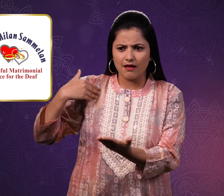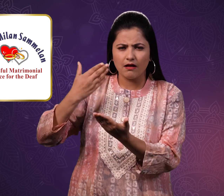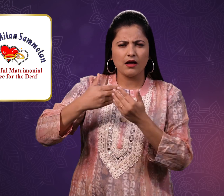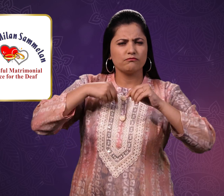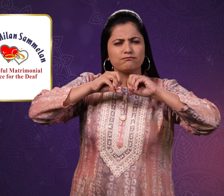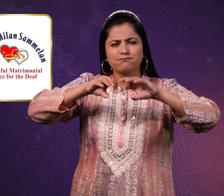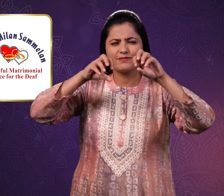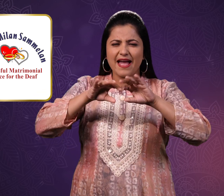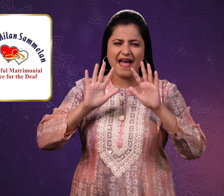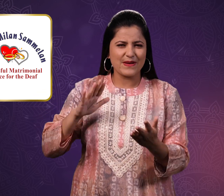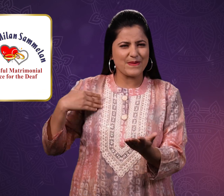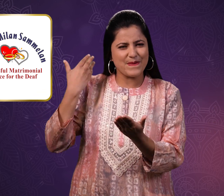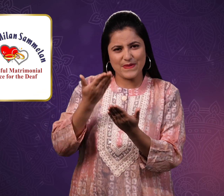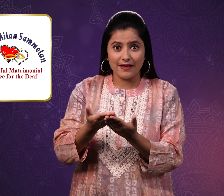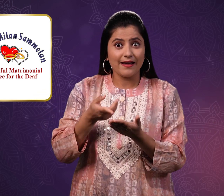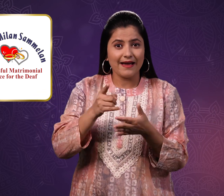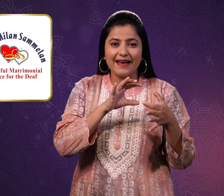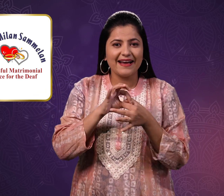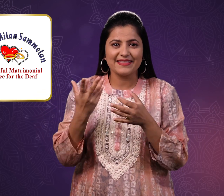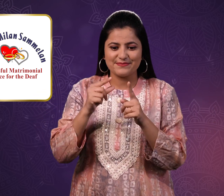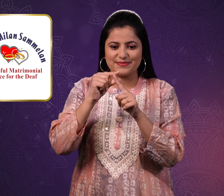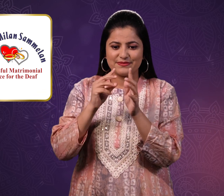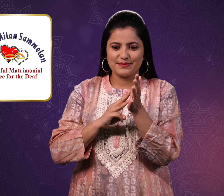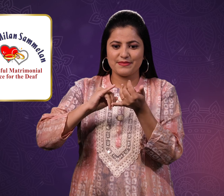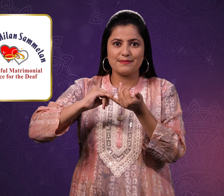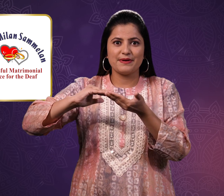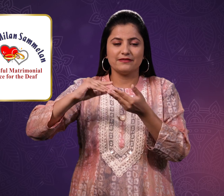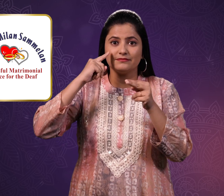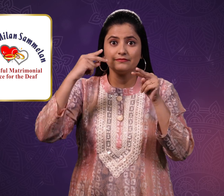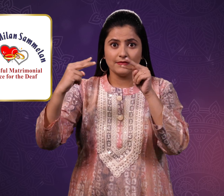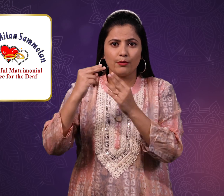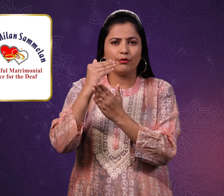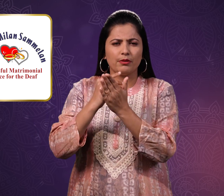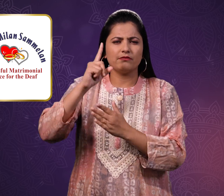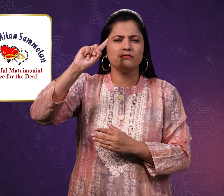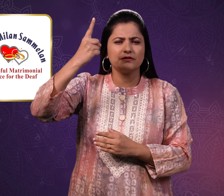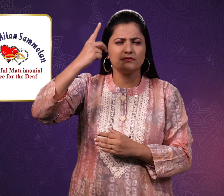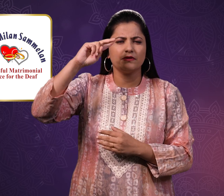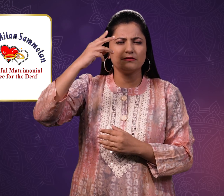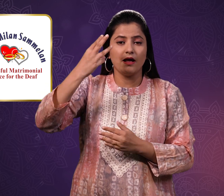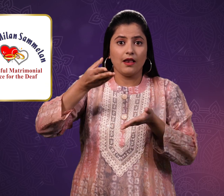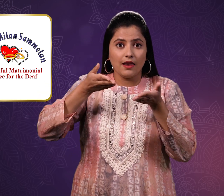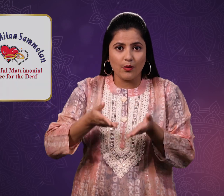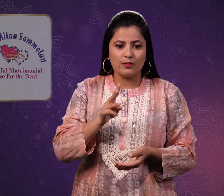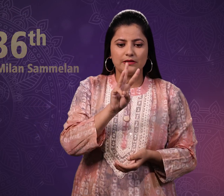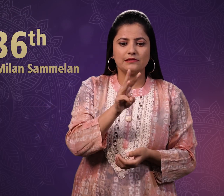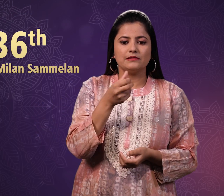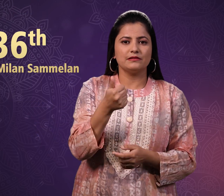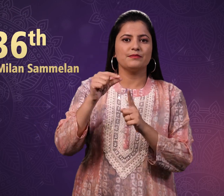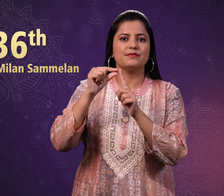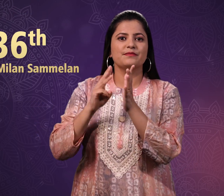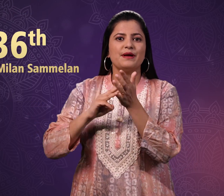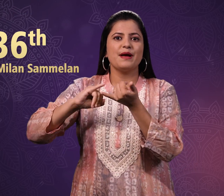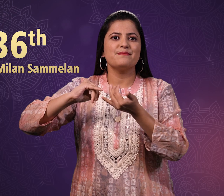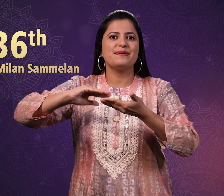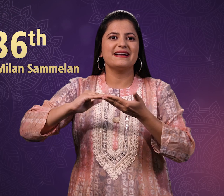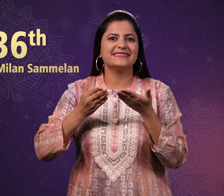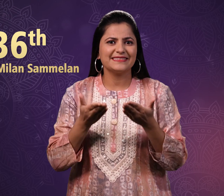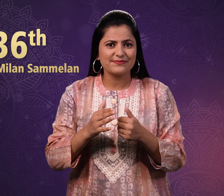We have released video about all their events and now they are hosting the 36th Pranay Milan Sammelan.